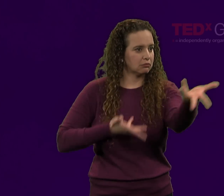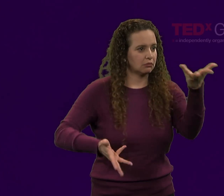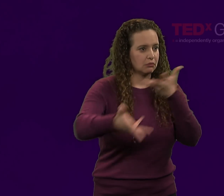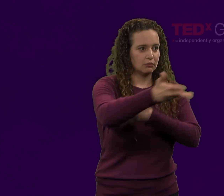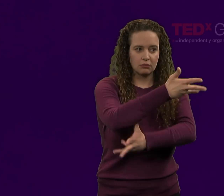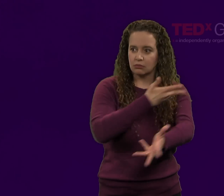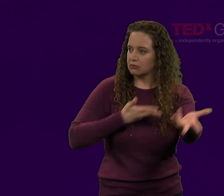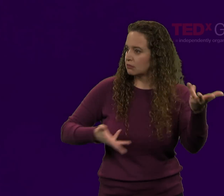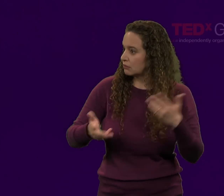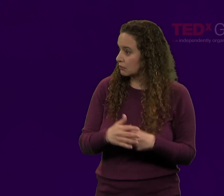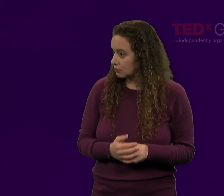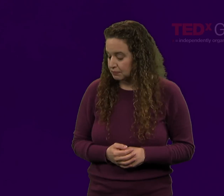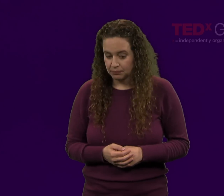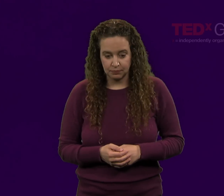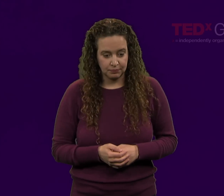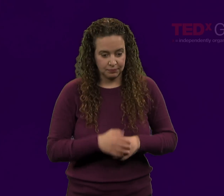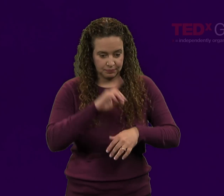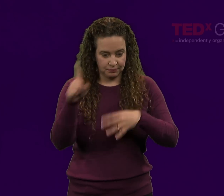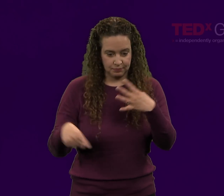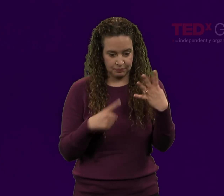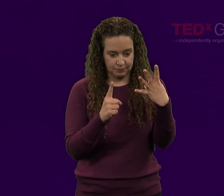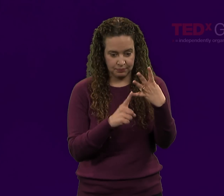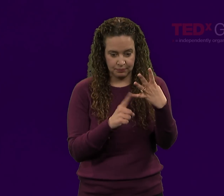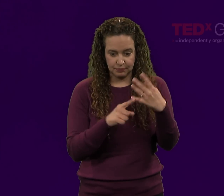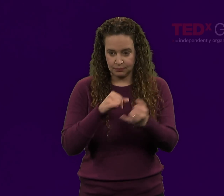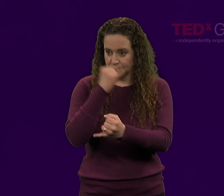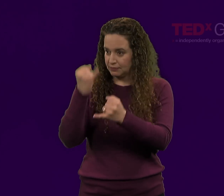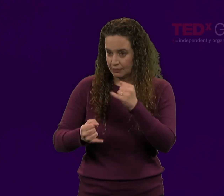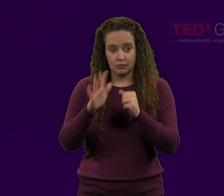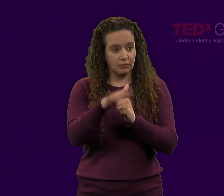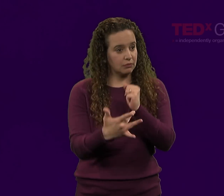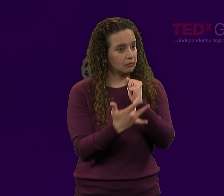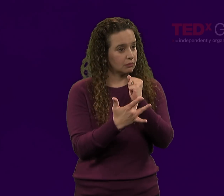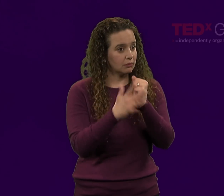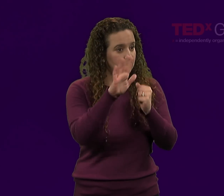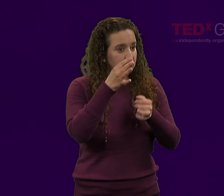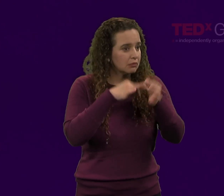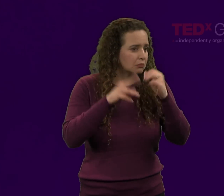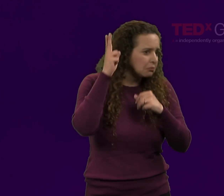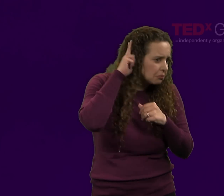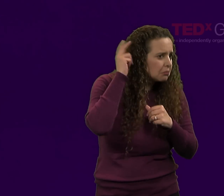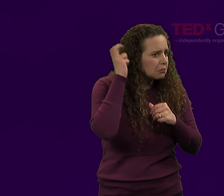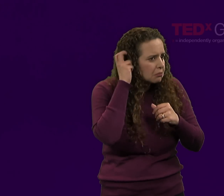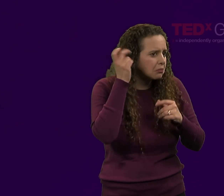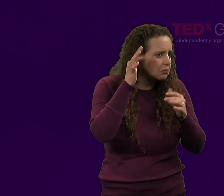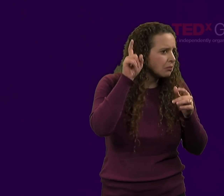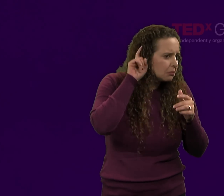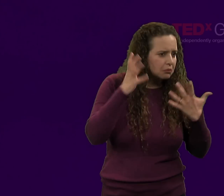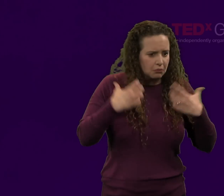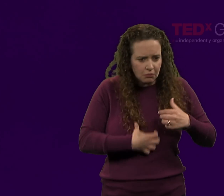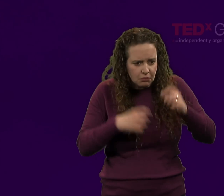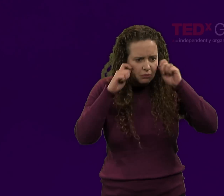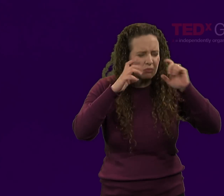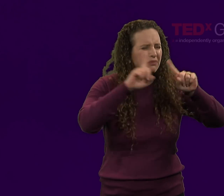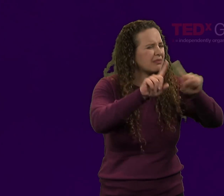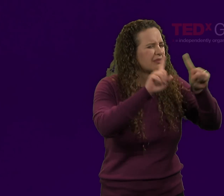that are given to these children in educational settings. In the last area of technology, we've talked about cochlear implants and other kinds of devices,